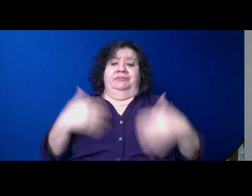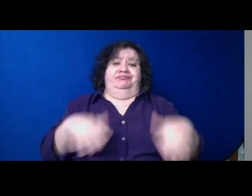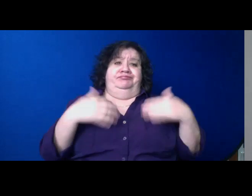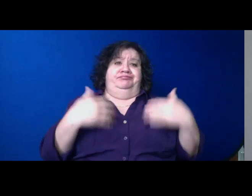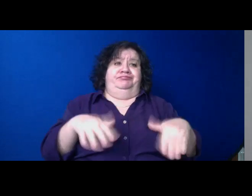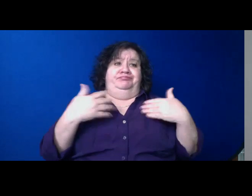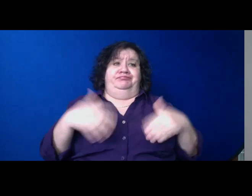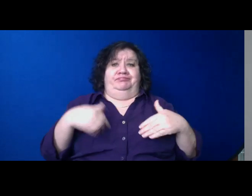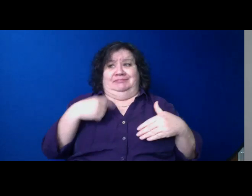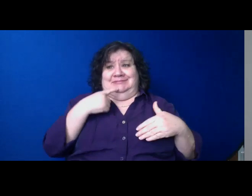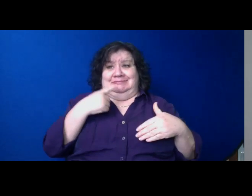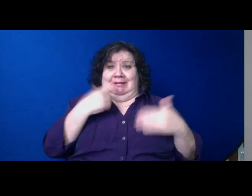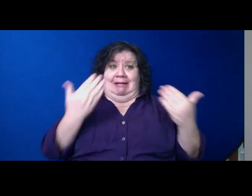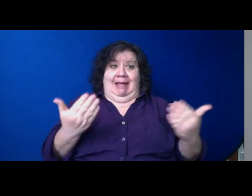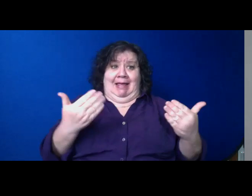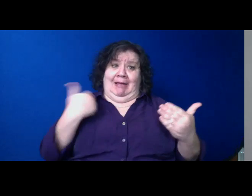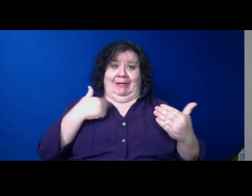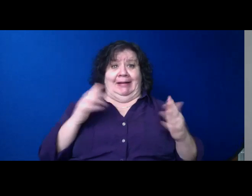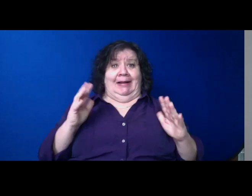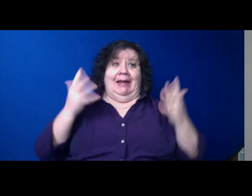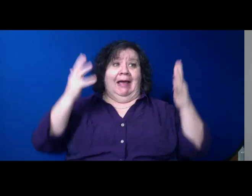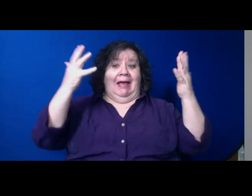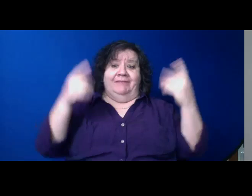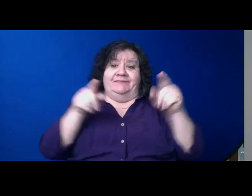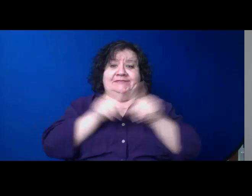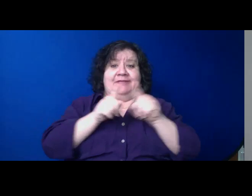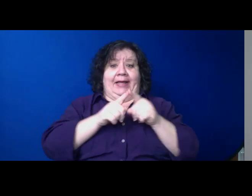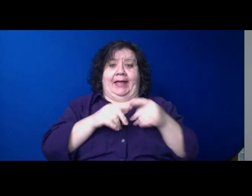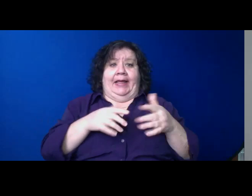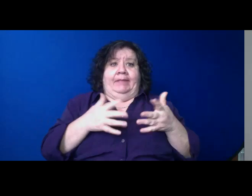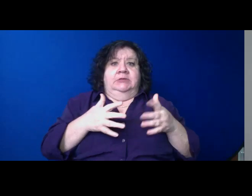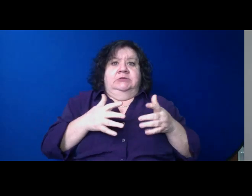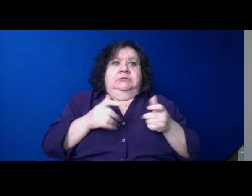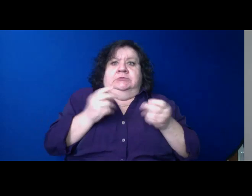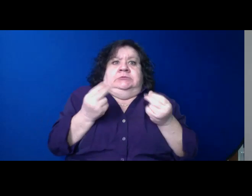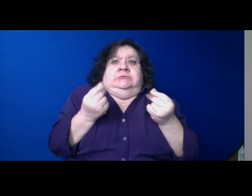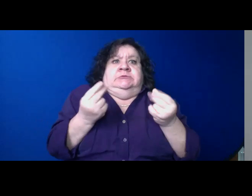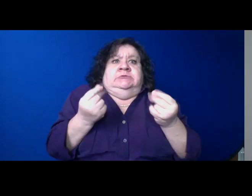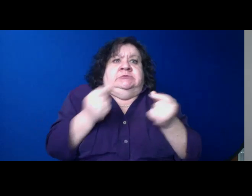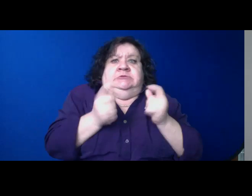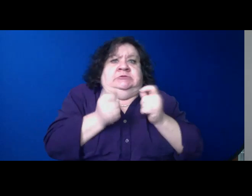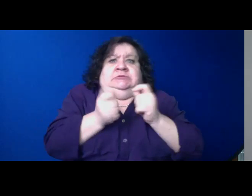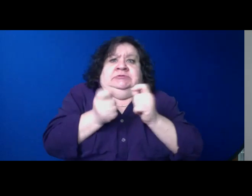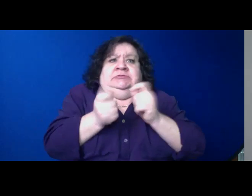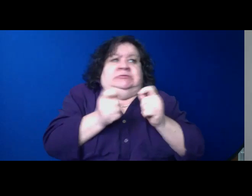on one side we have the global pandemi which has an obvious crisis for humanity then we have